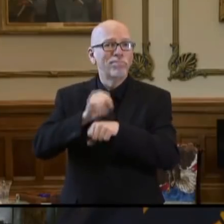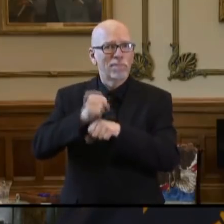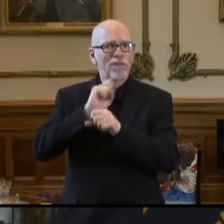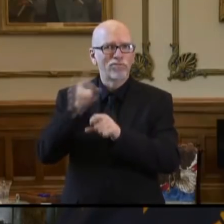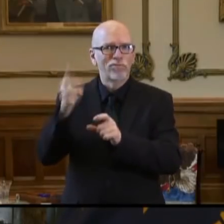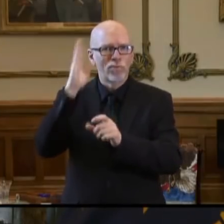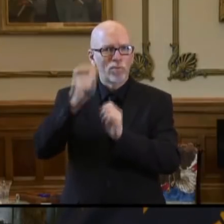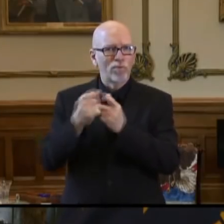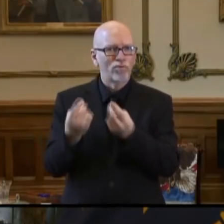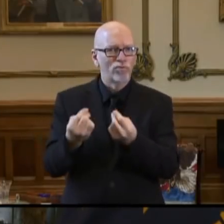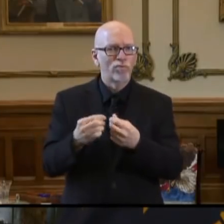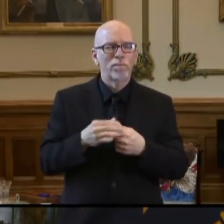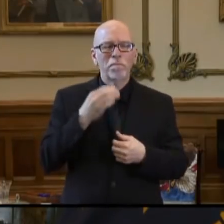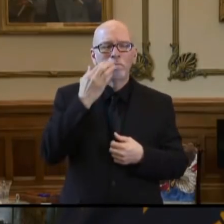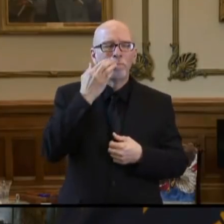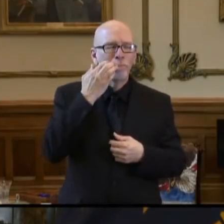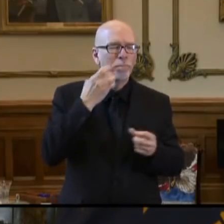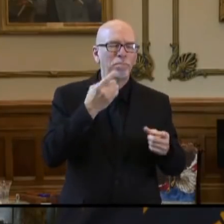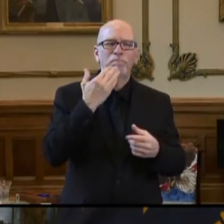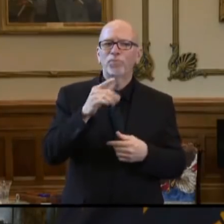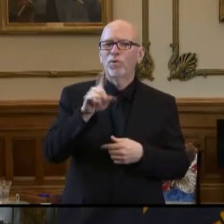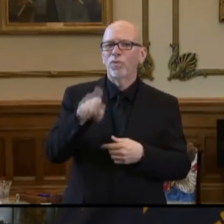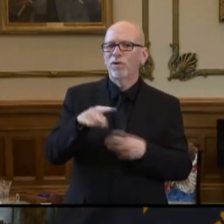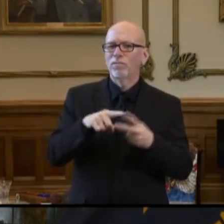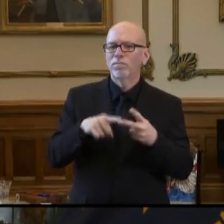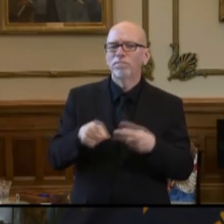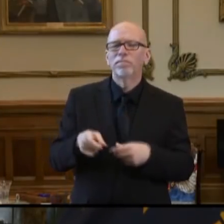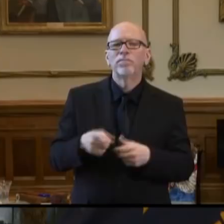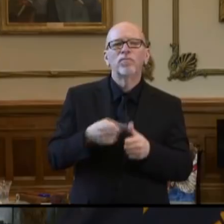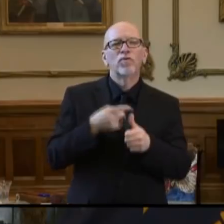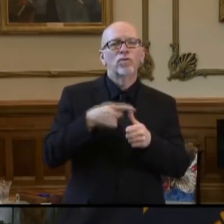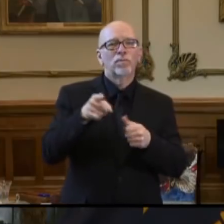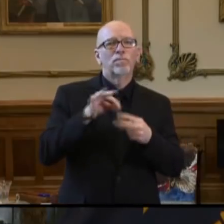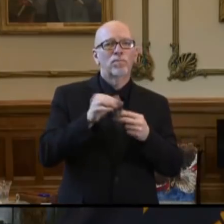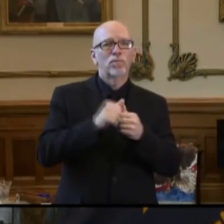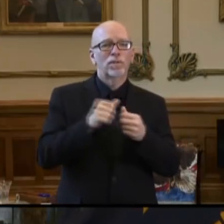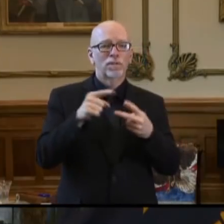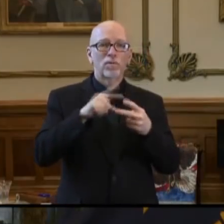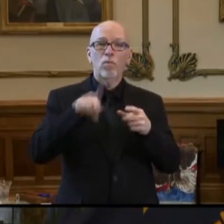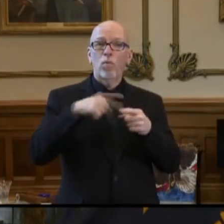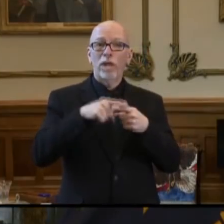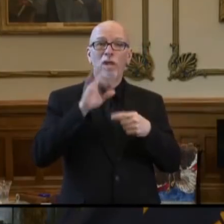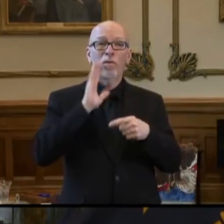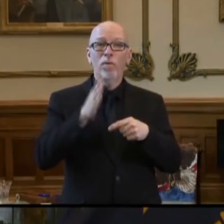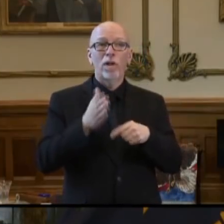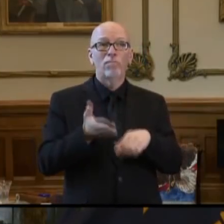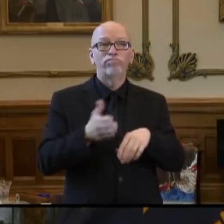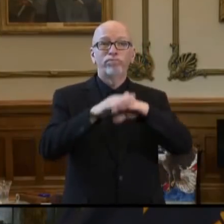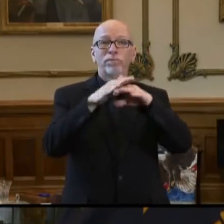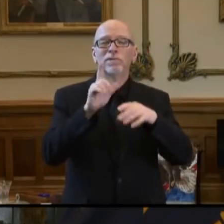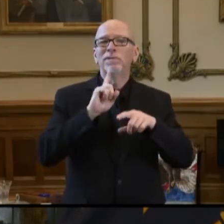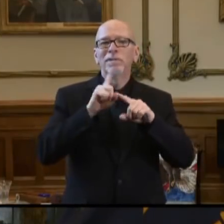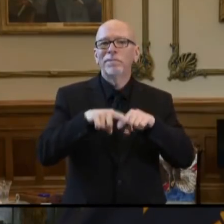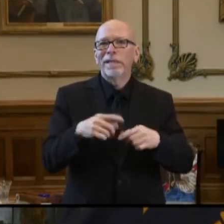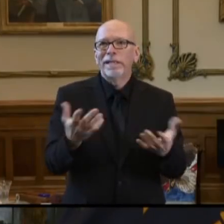ABOUT CROSS TRAINING FOLKS WHO ARE IN DIFFERENT SPECIALTIES WHO DON'T NORMALLY WORK IN CRITICAL THERE? REALLY GOOD